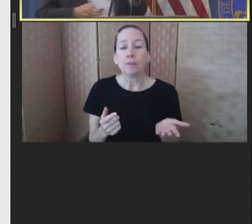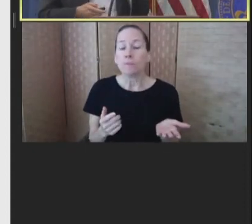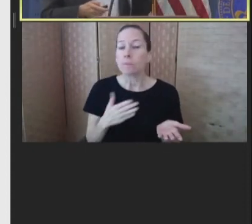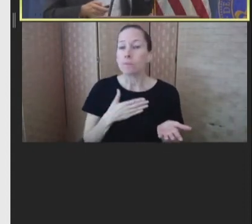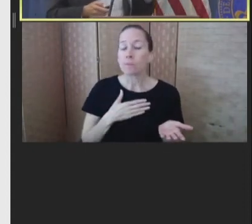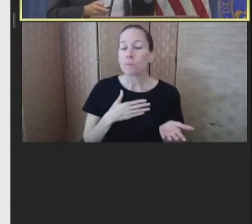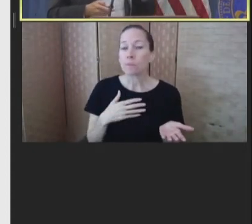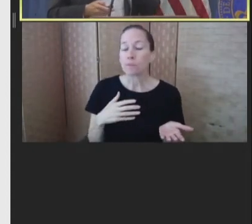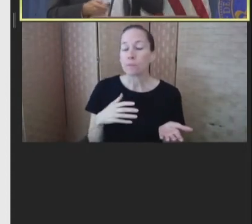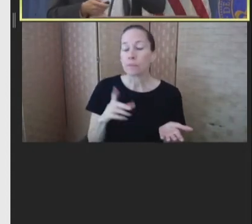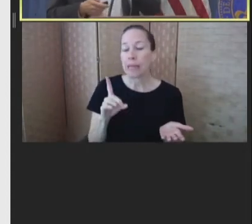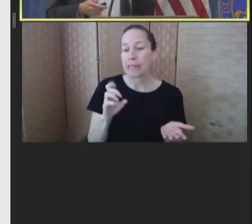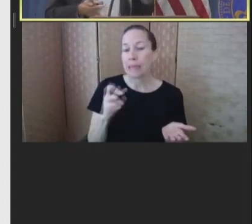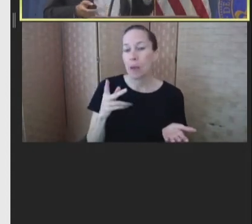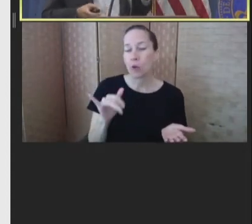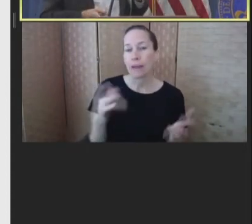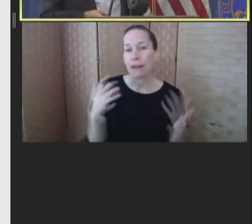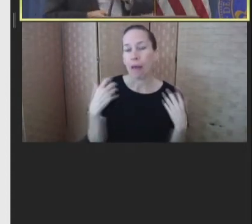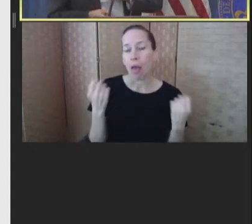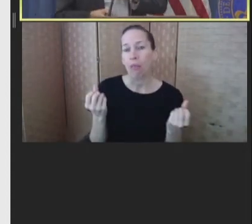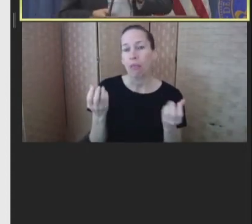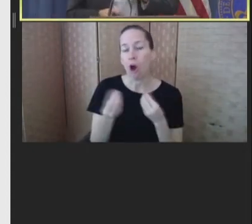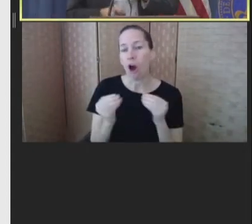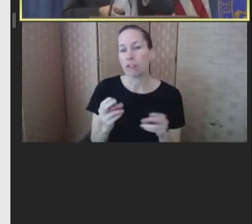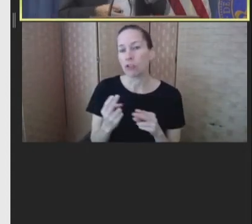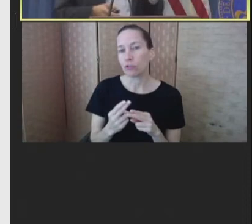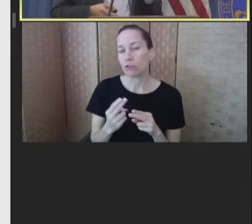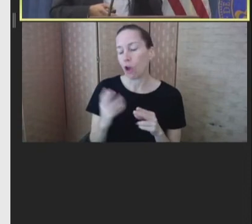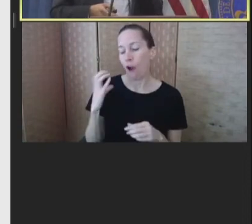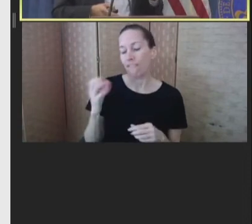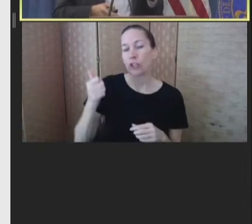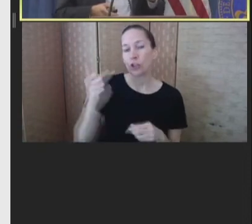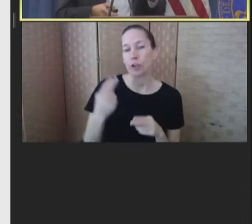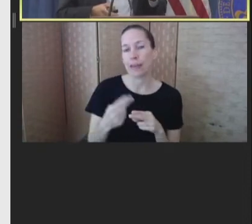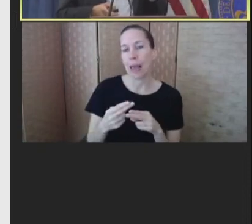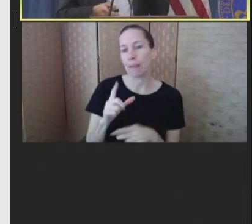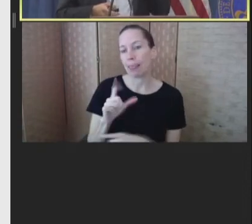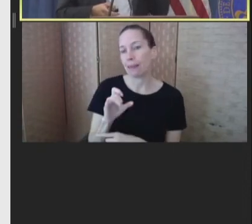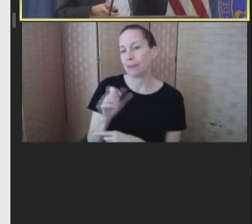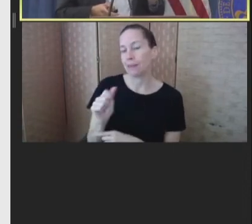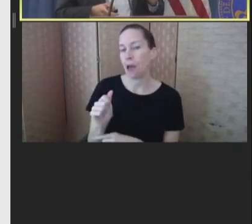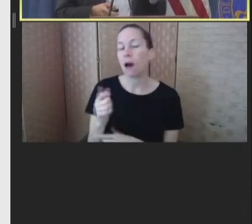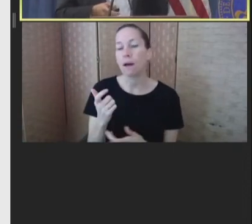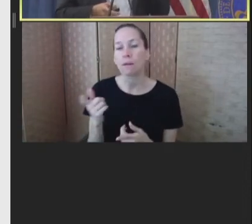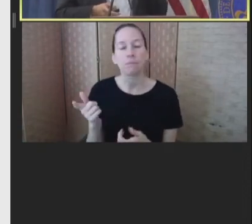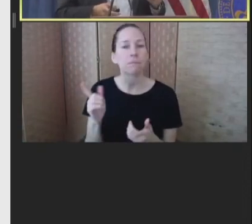Dr. Lisa Santora, who is incredible. And I spent a lot of time in just these very structured weekly